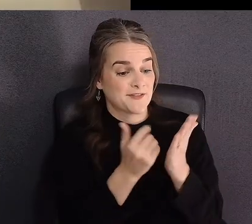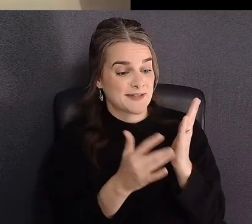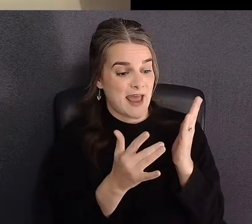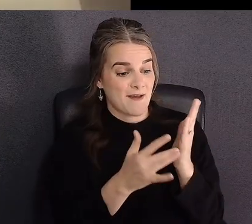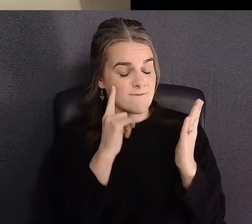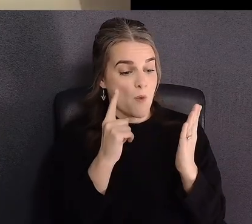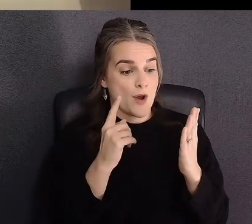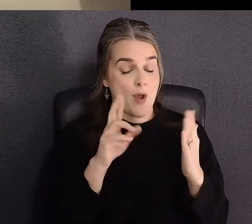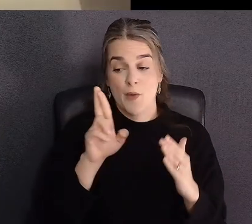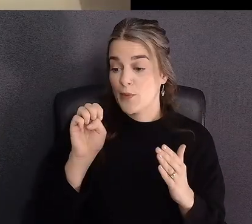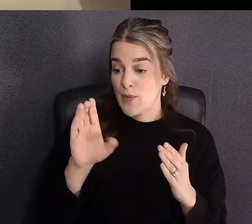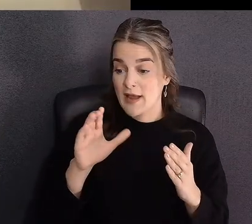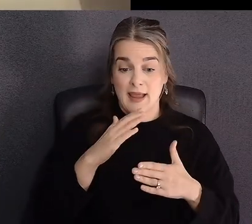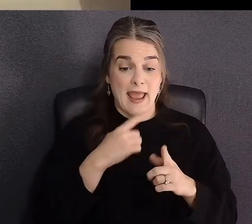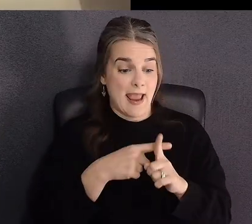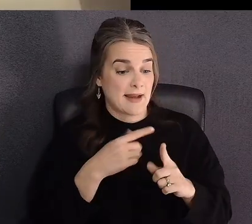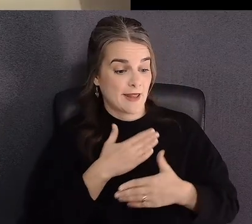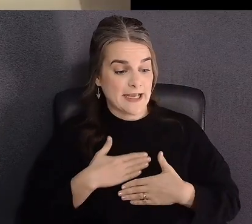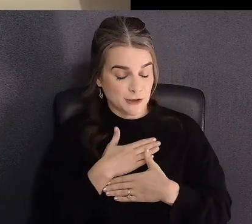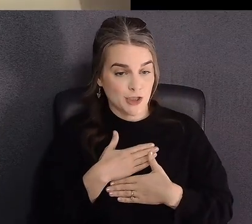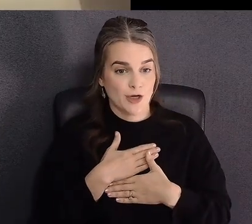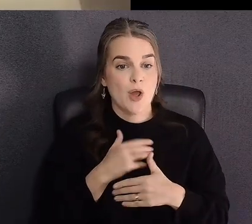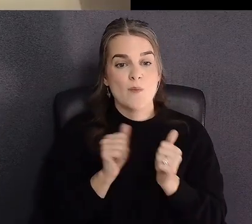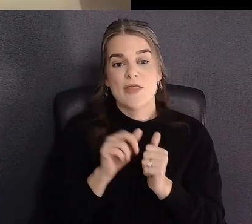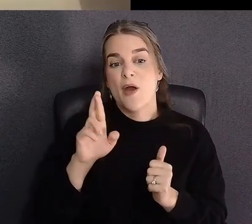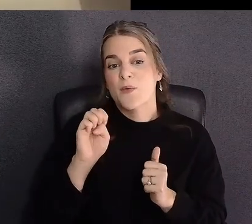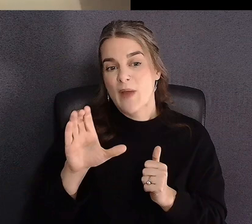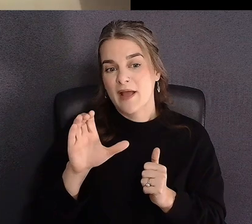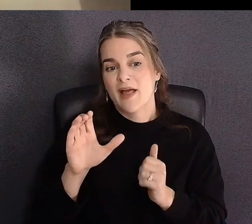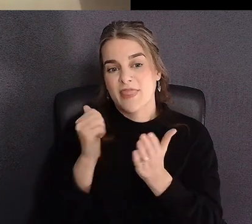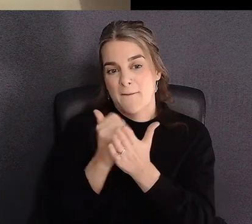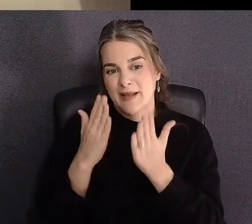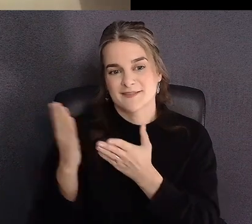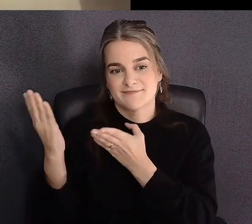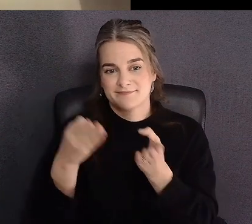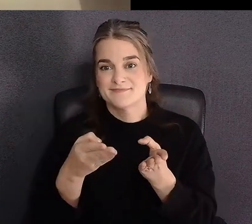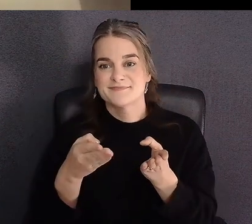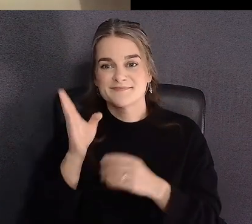with some rec therapists from Inglis. I also put a link to the state AT Act Program.